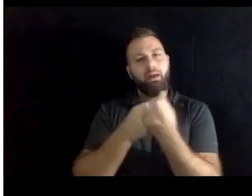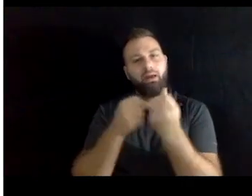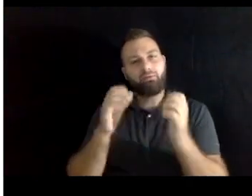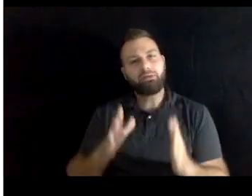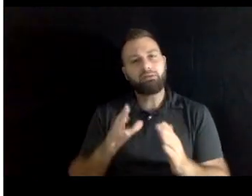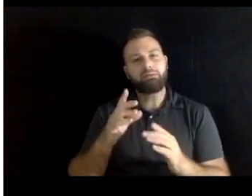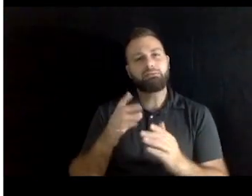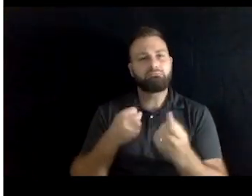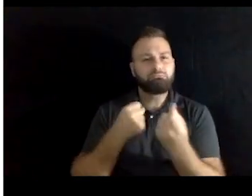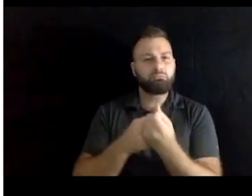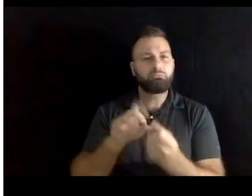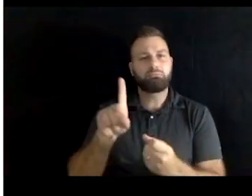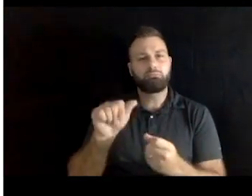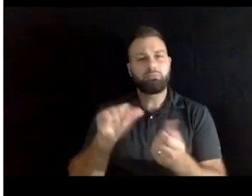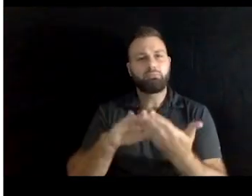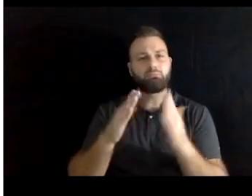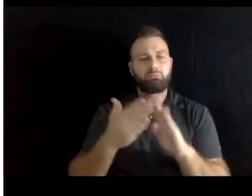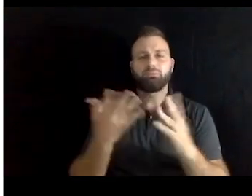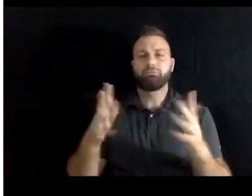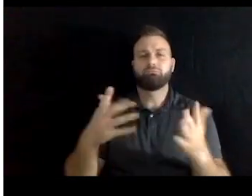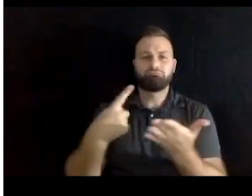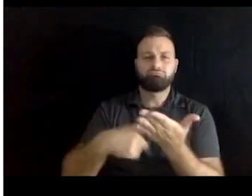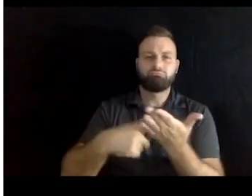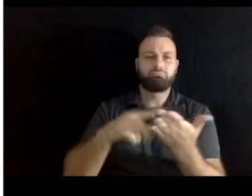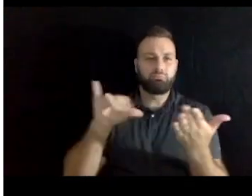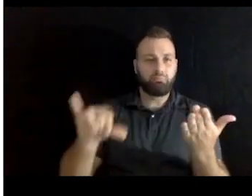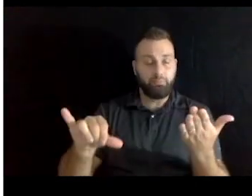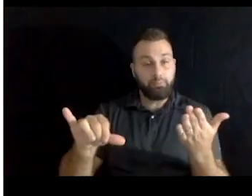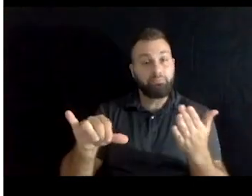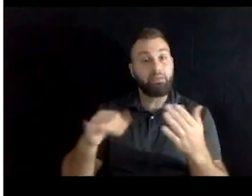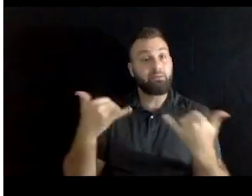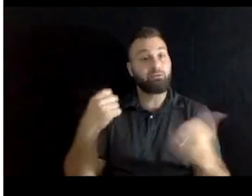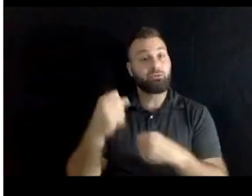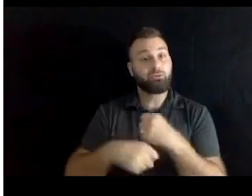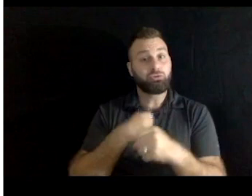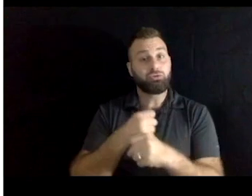done for the disability disability community. And even this year we've got two key